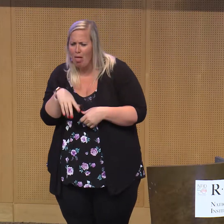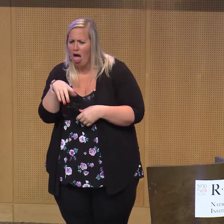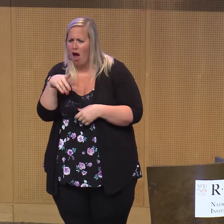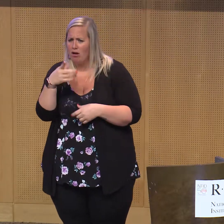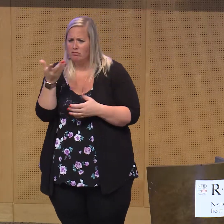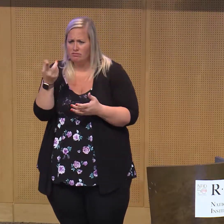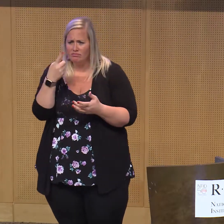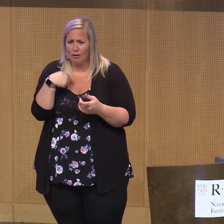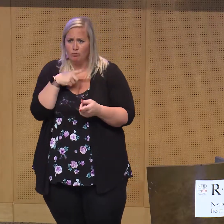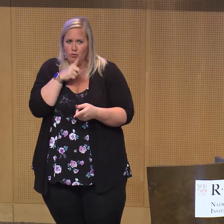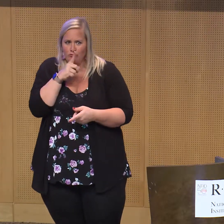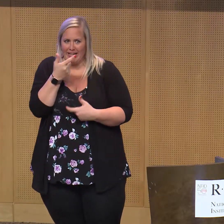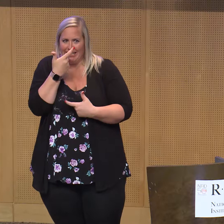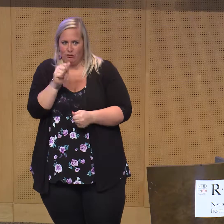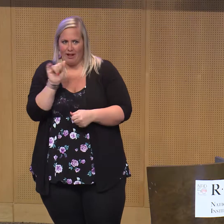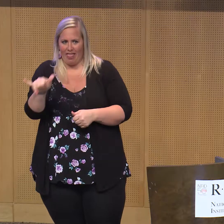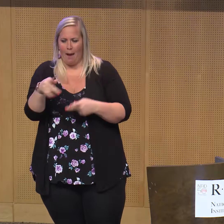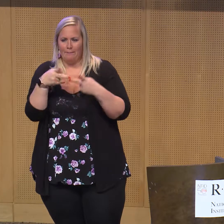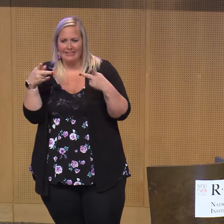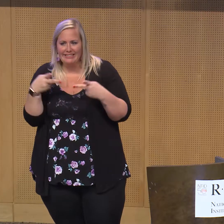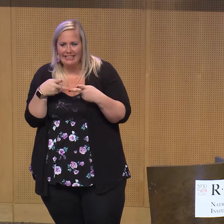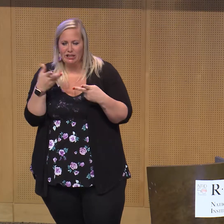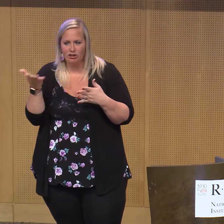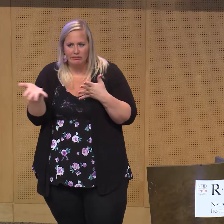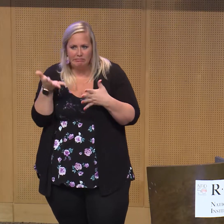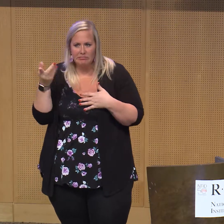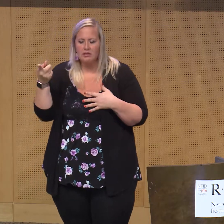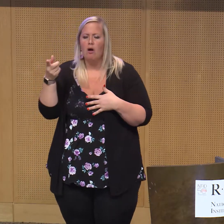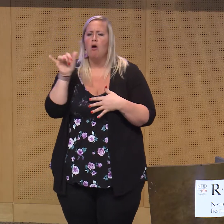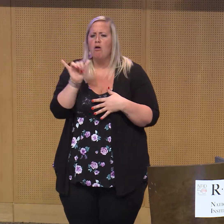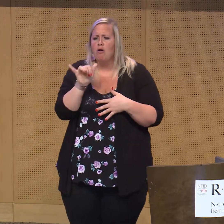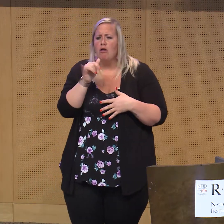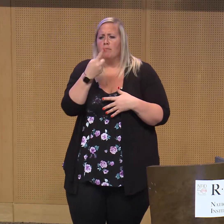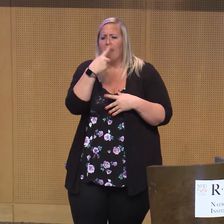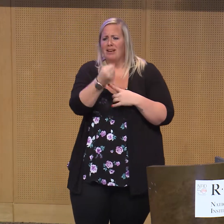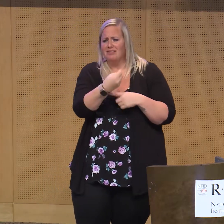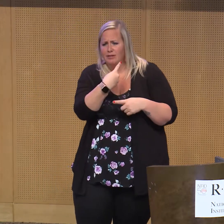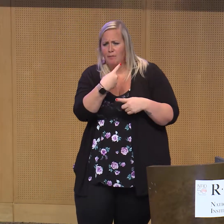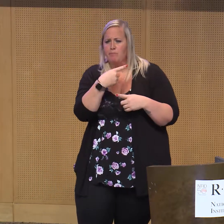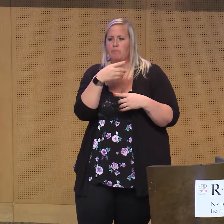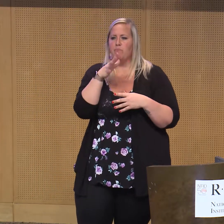"Hey, I applied for this job. I haven't heard back from you. I'm super interested in the position,"